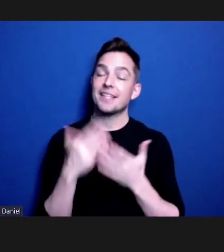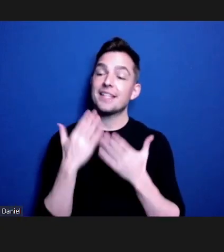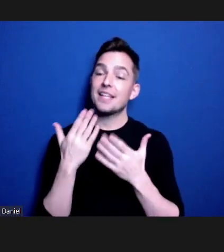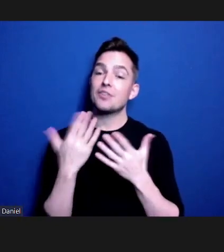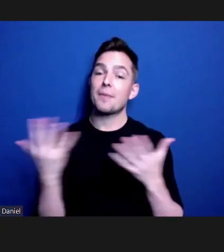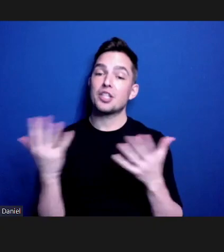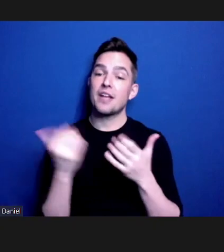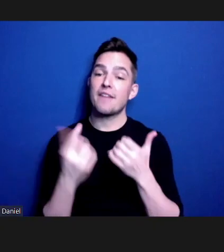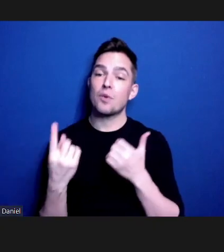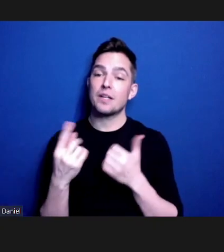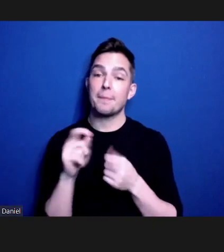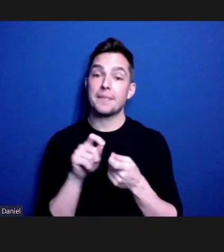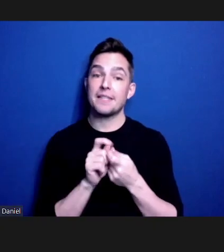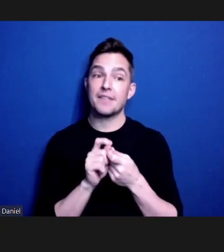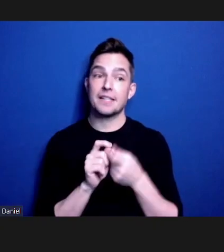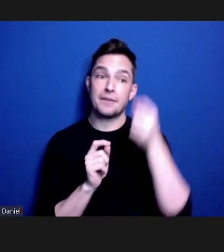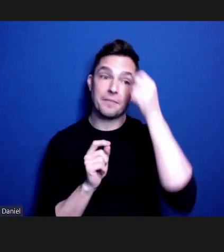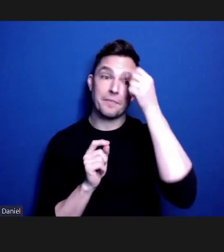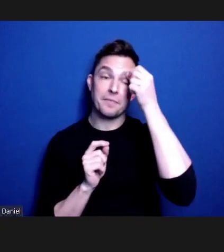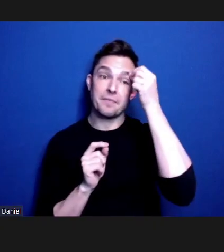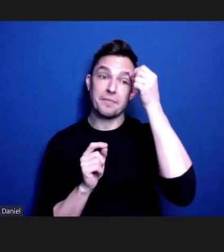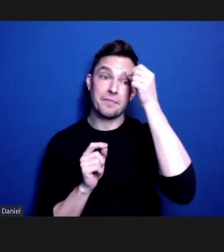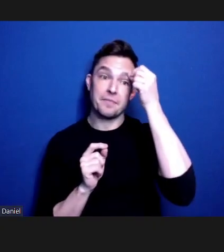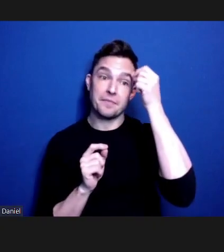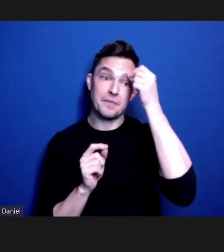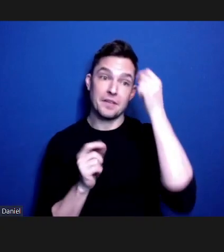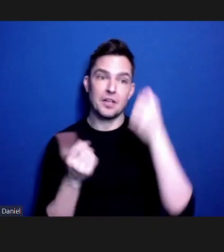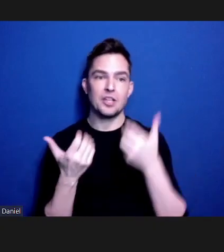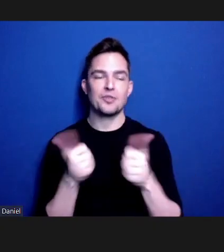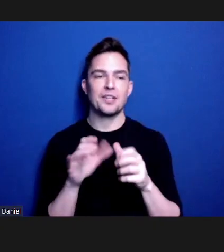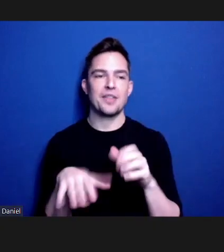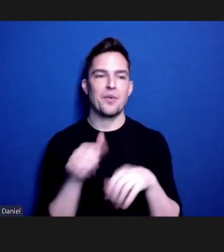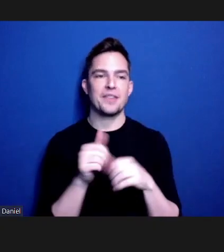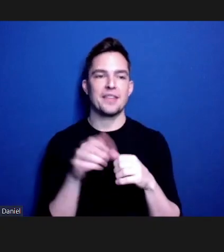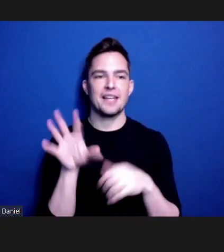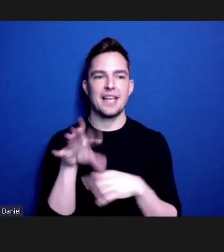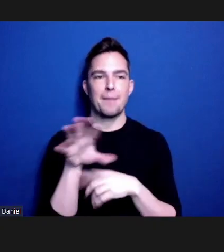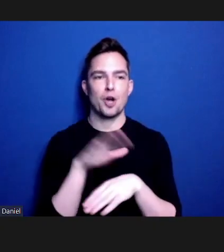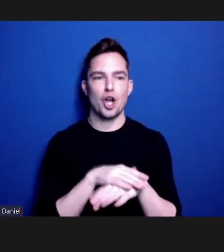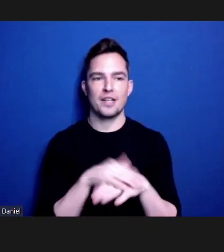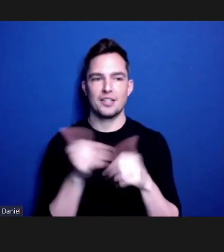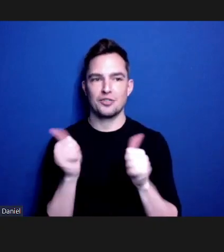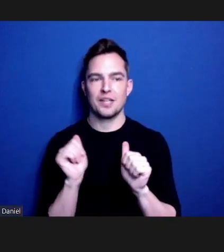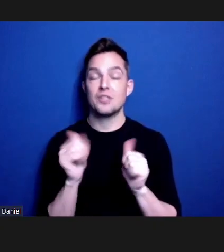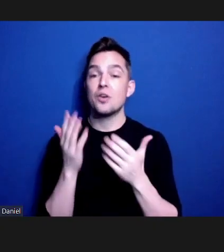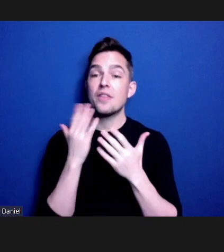And in particular, oh, I'm gonna try and do this with the camera on. So thank you to today's